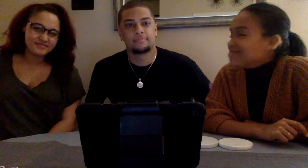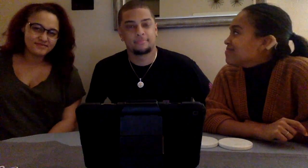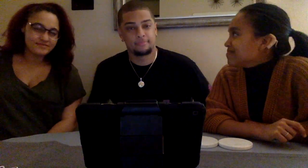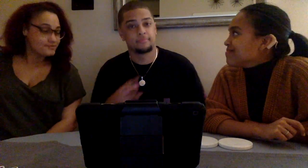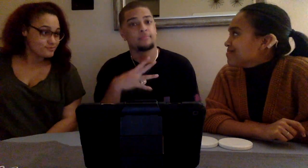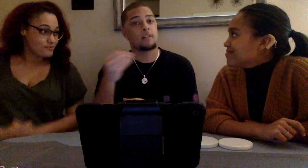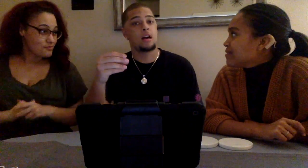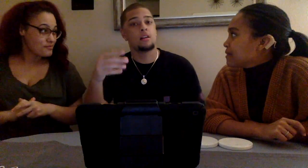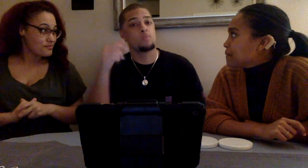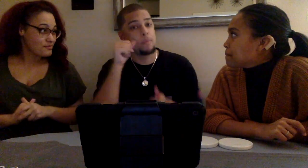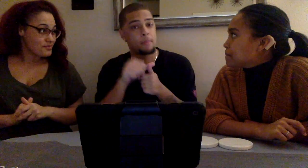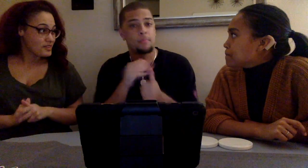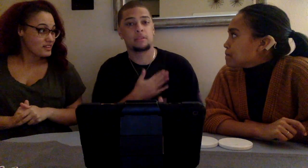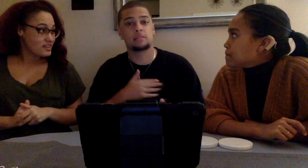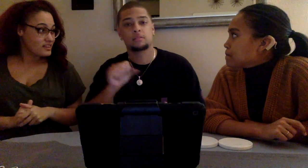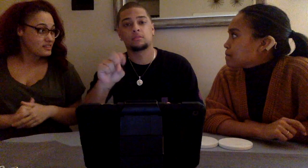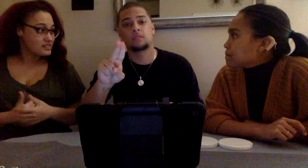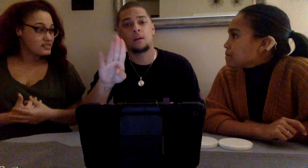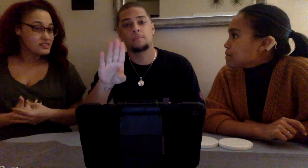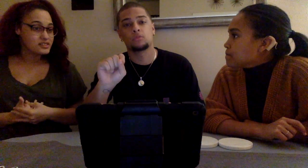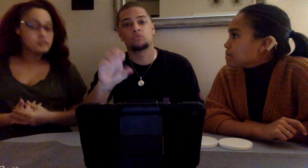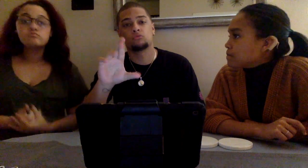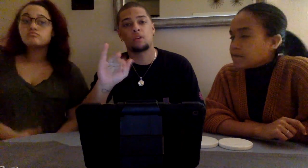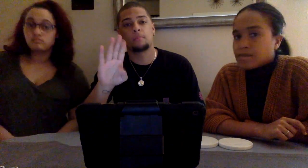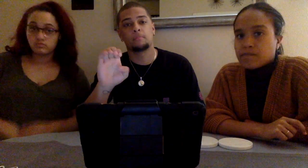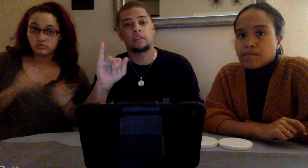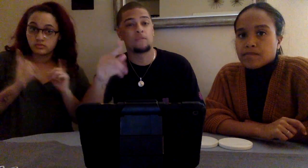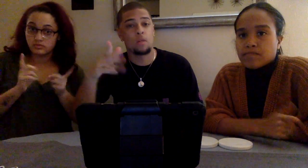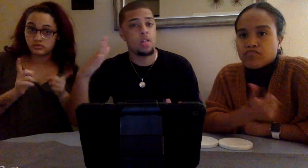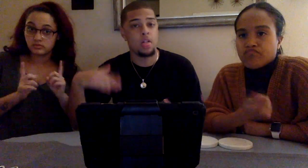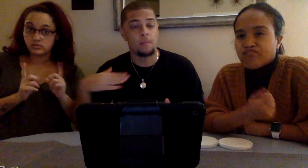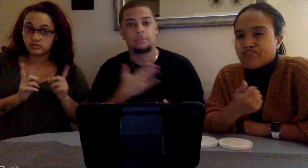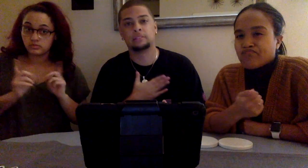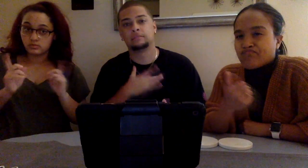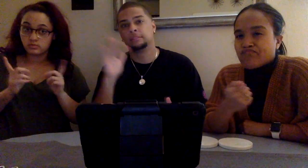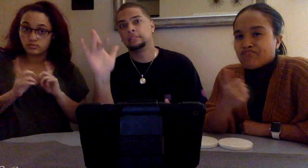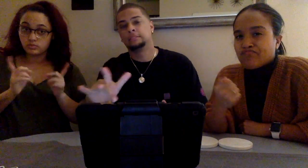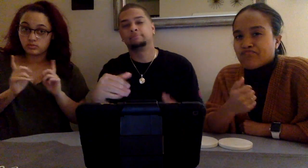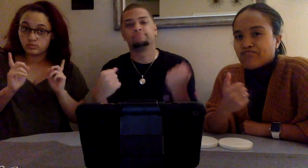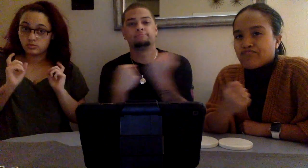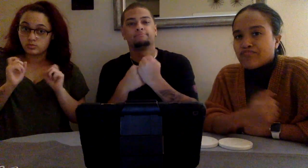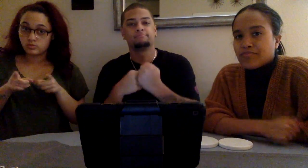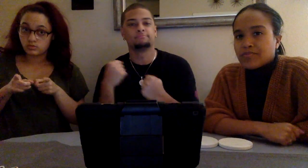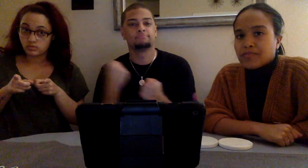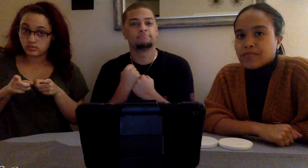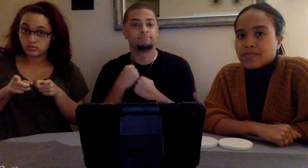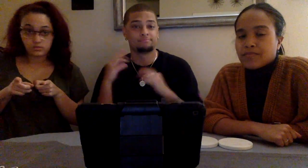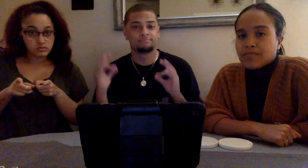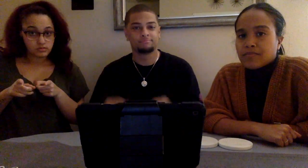Dante: Remember to please subscribe to our channel if you have not yet! Show the support.